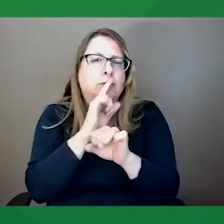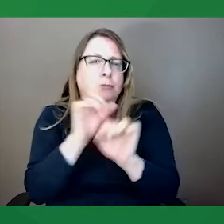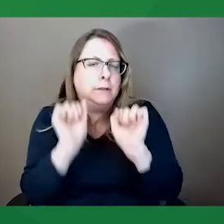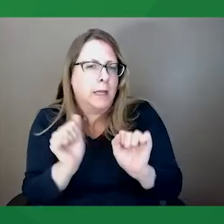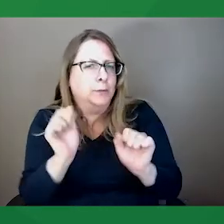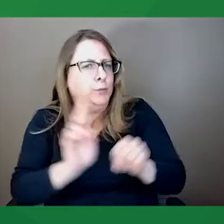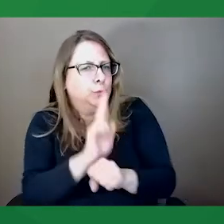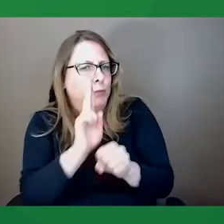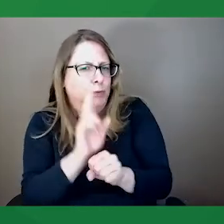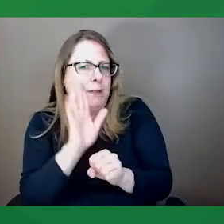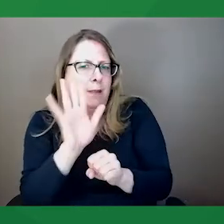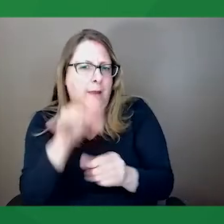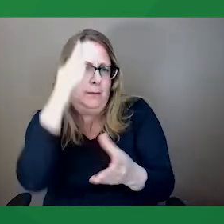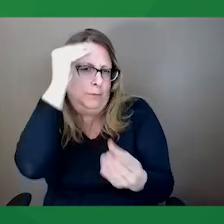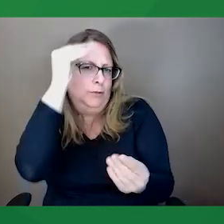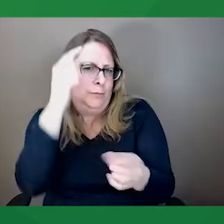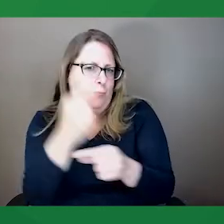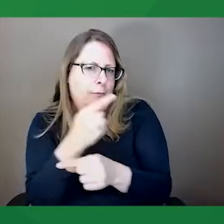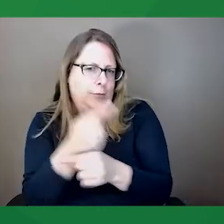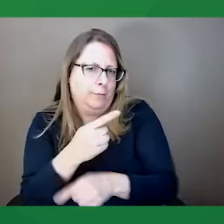and we need to be sure that it's properly consumed.